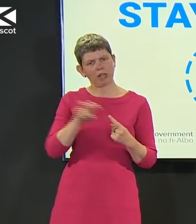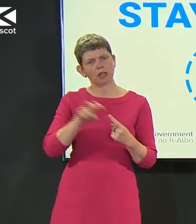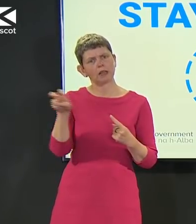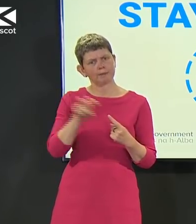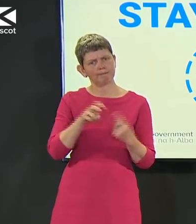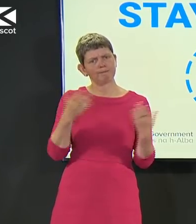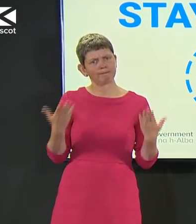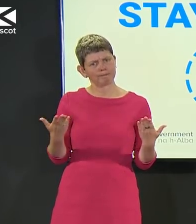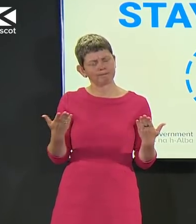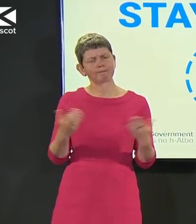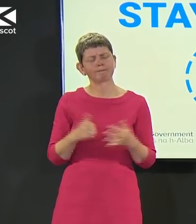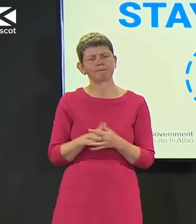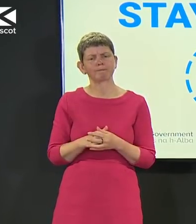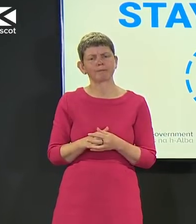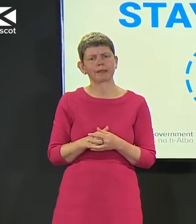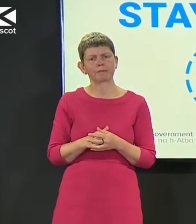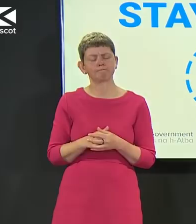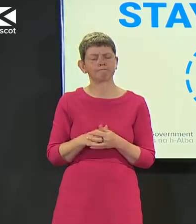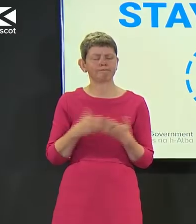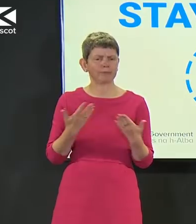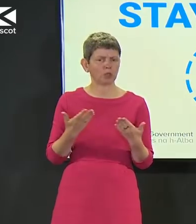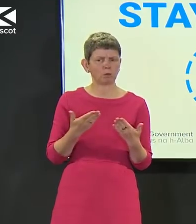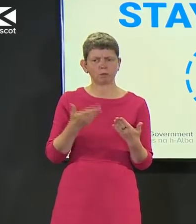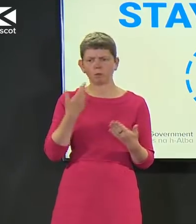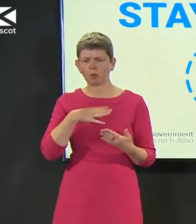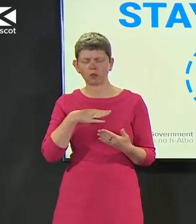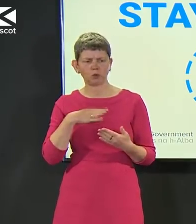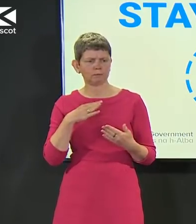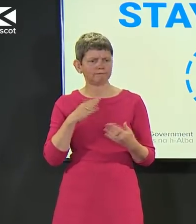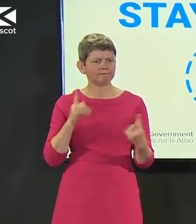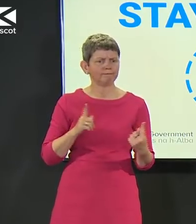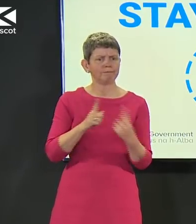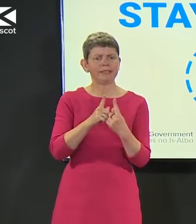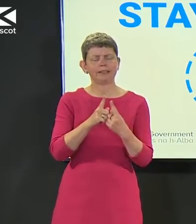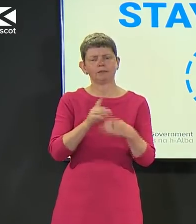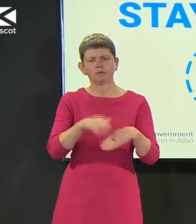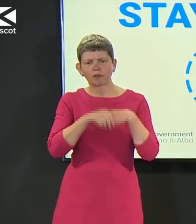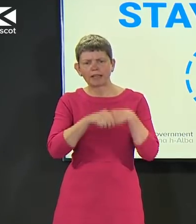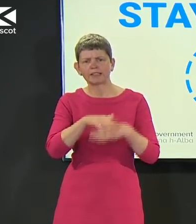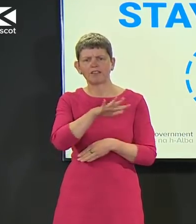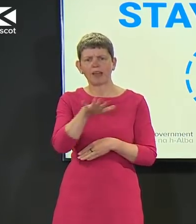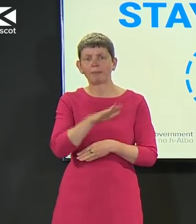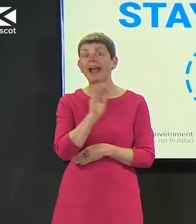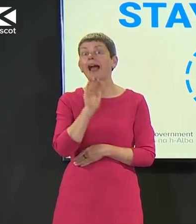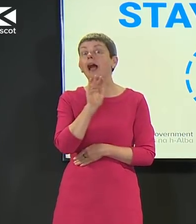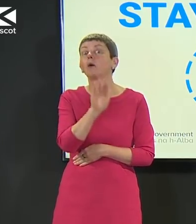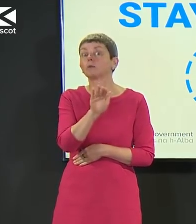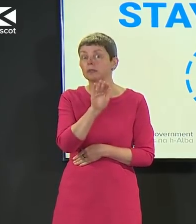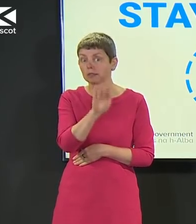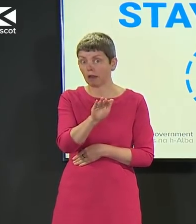Scotland to see friends and family all be outdoors at the moment we can't leave our own local